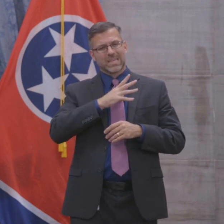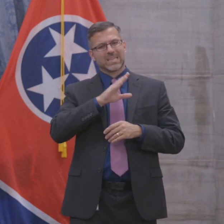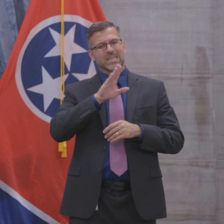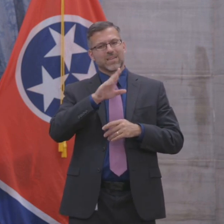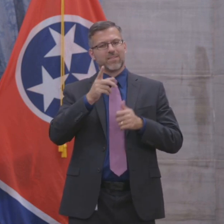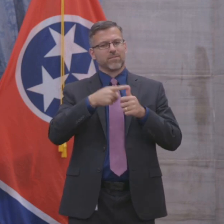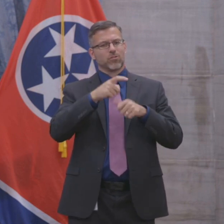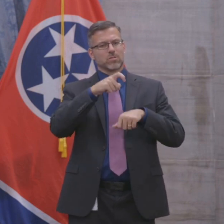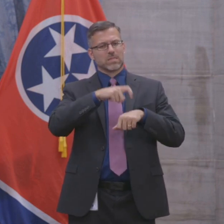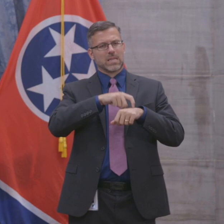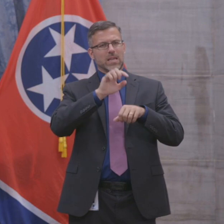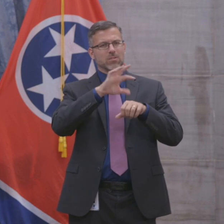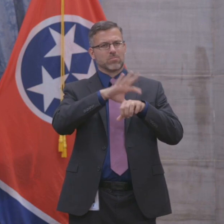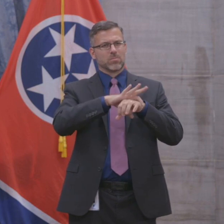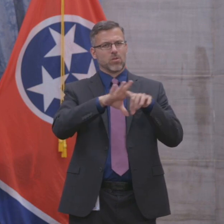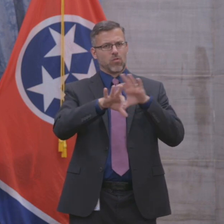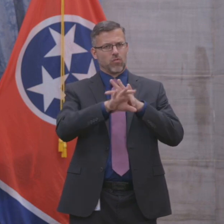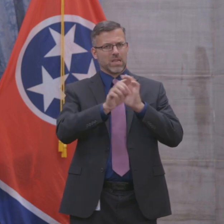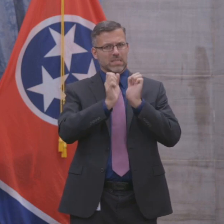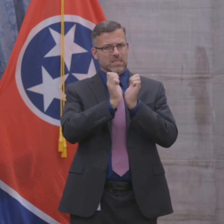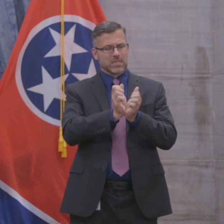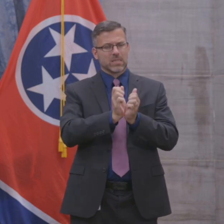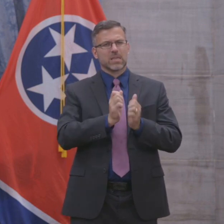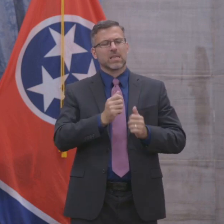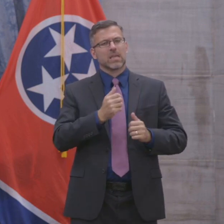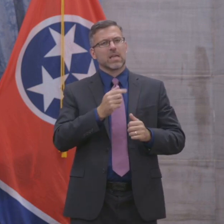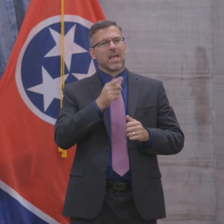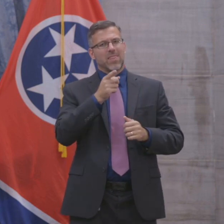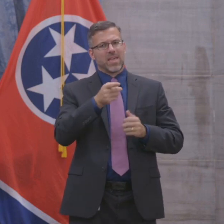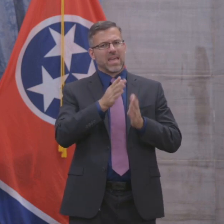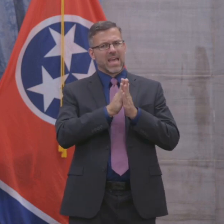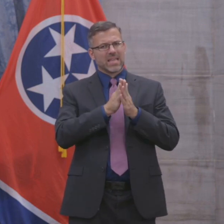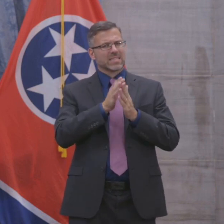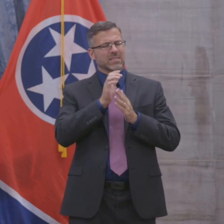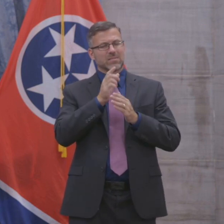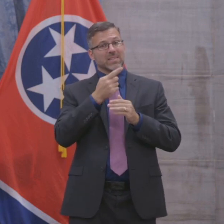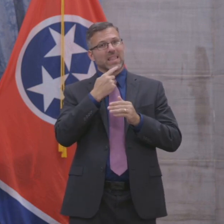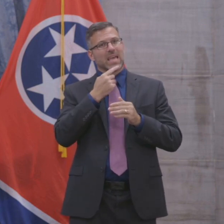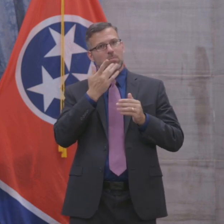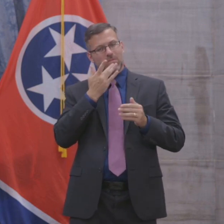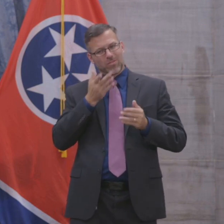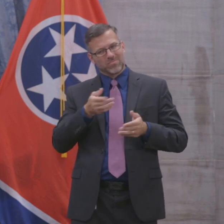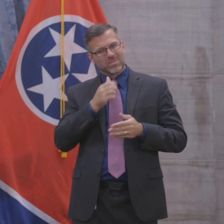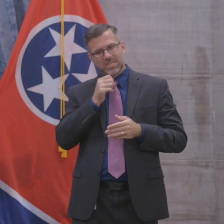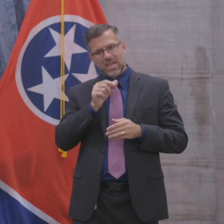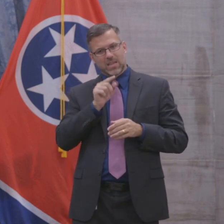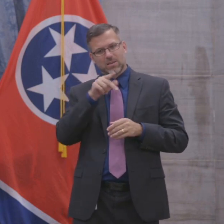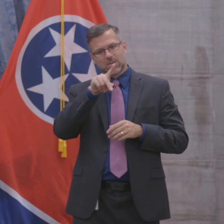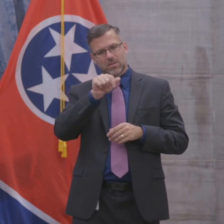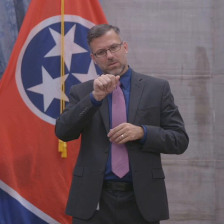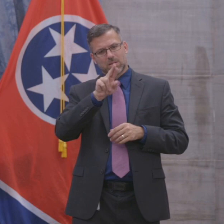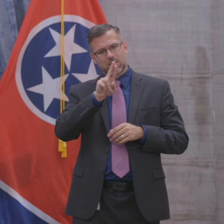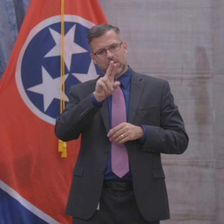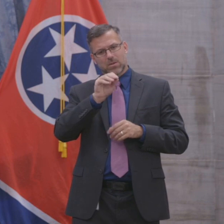moving in the right direction, both economically and from a public health standpoint. So I just remain encouraged that we